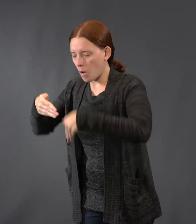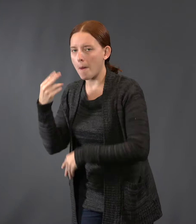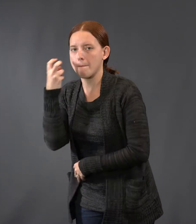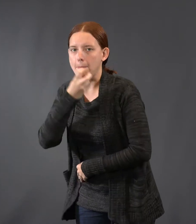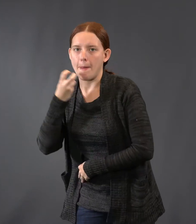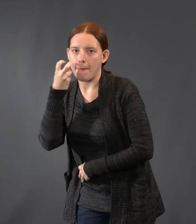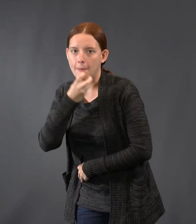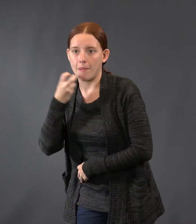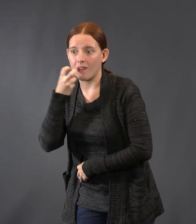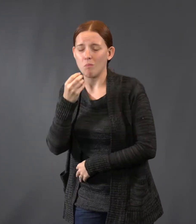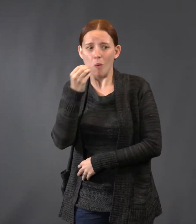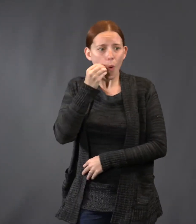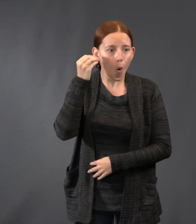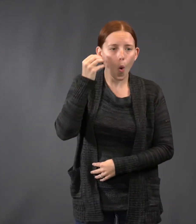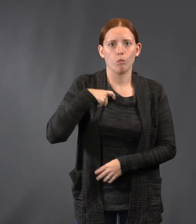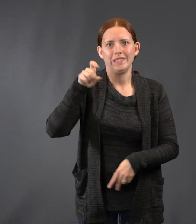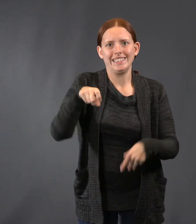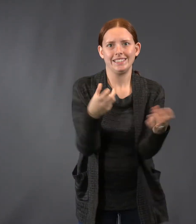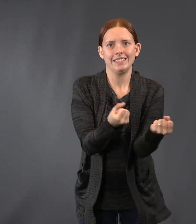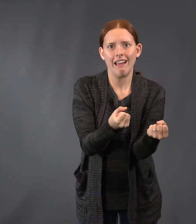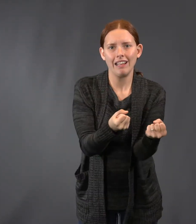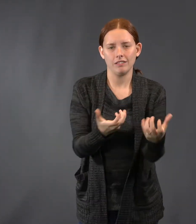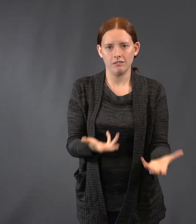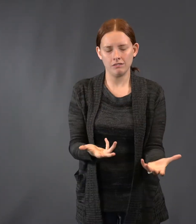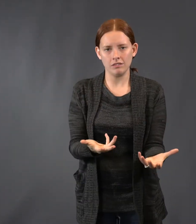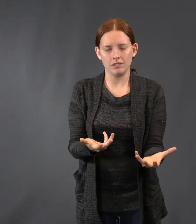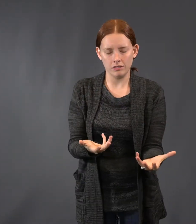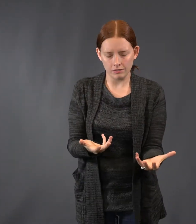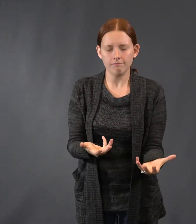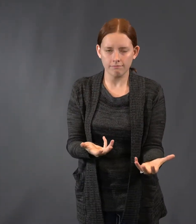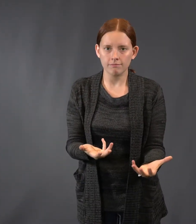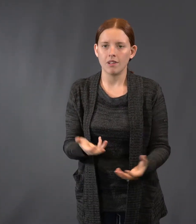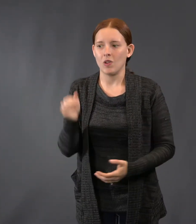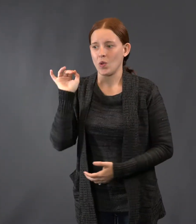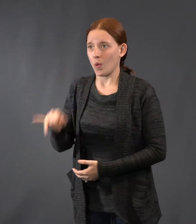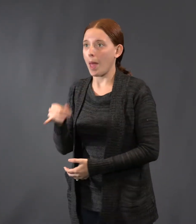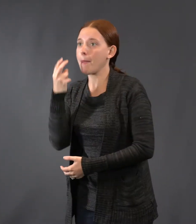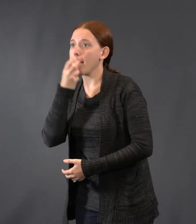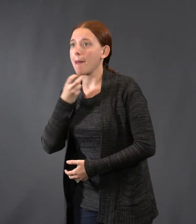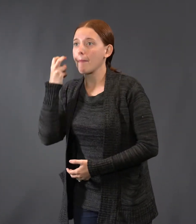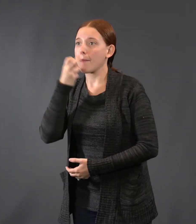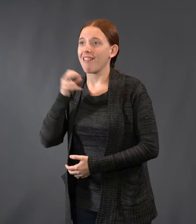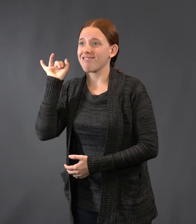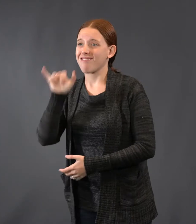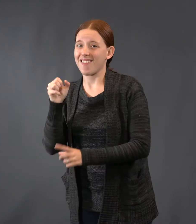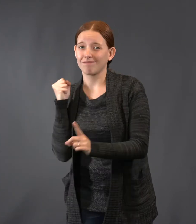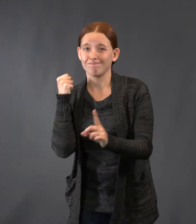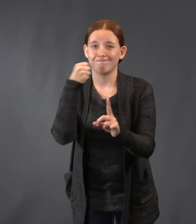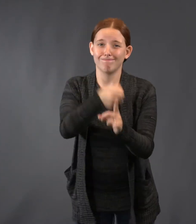focus in public school was on the oral piece. When at home we needed the signing.